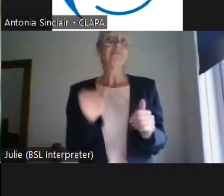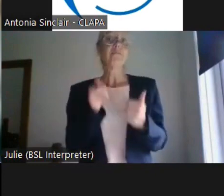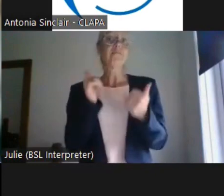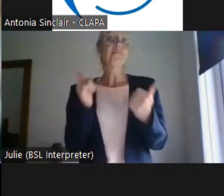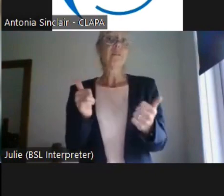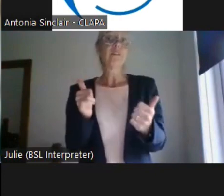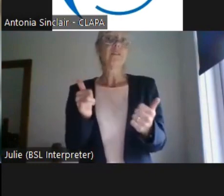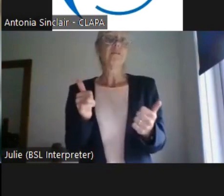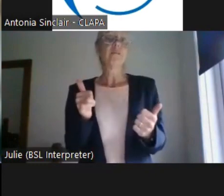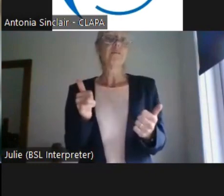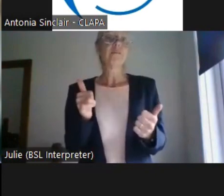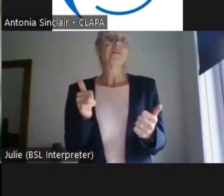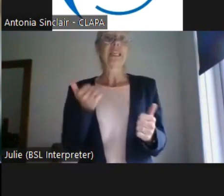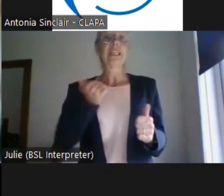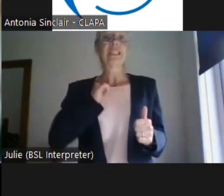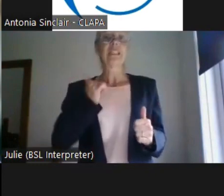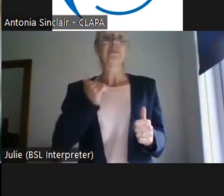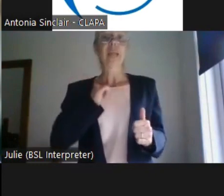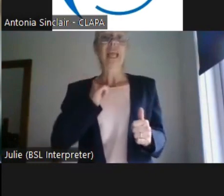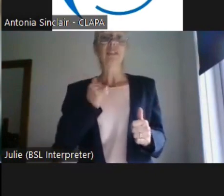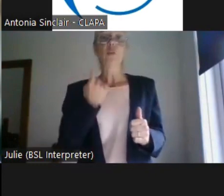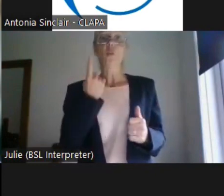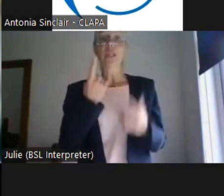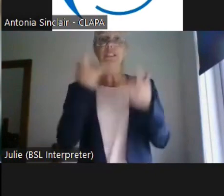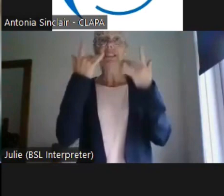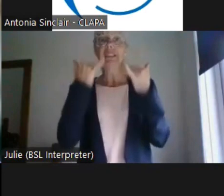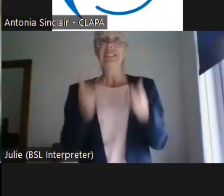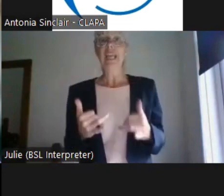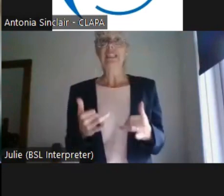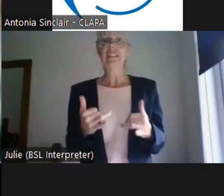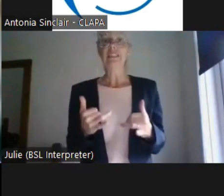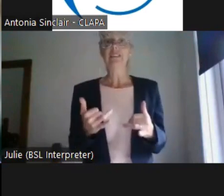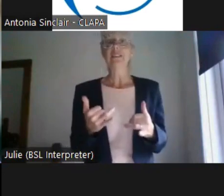um I would expect probably in one of those tests that they've had previously they've had that